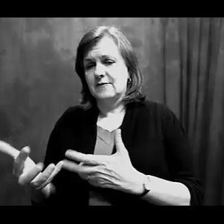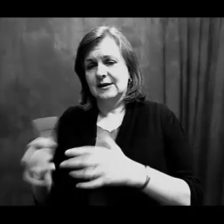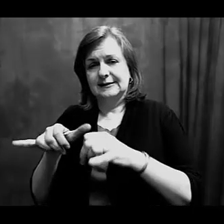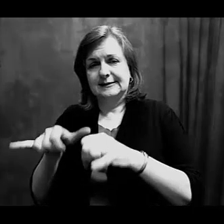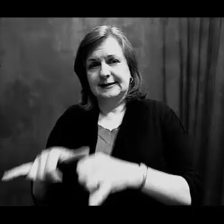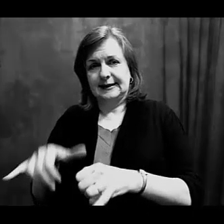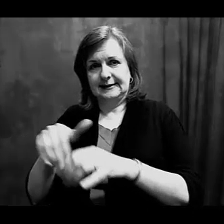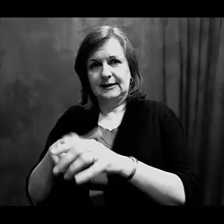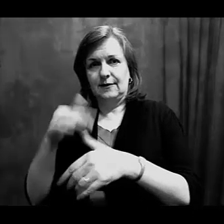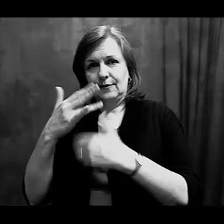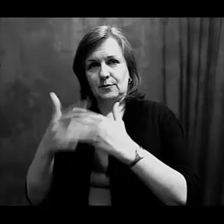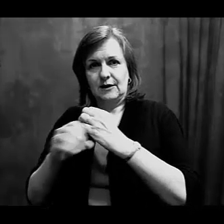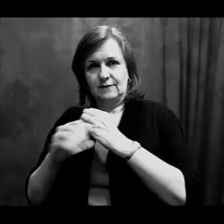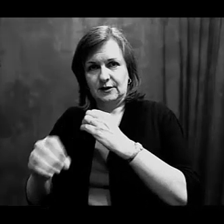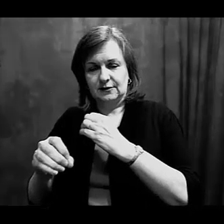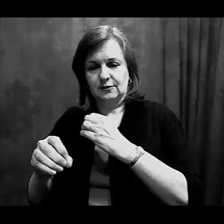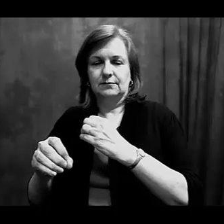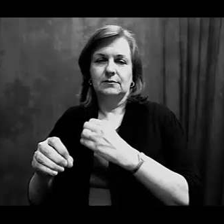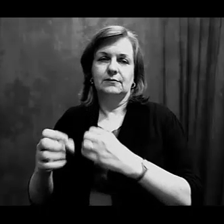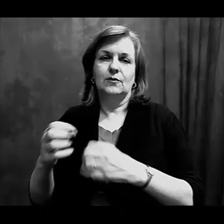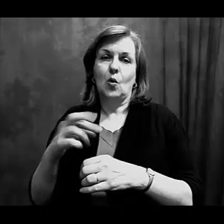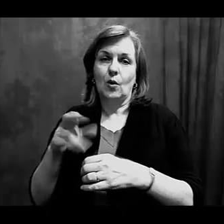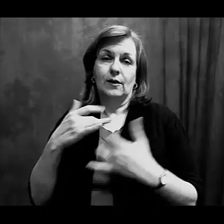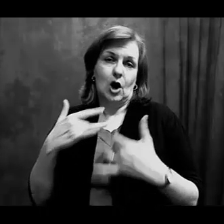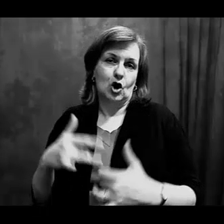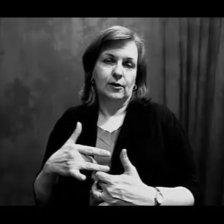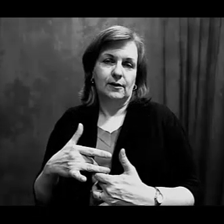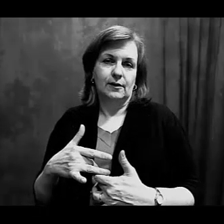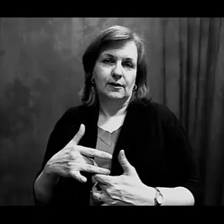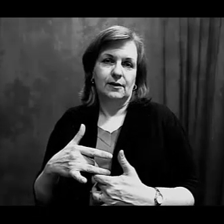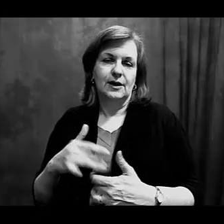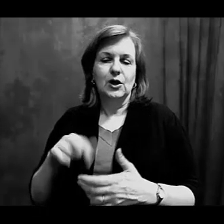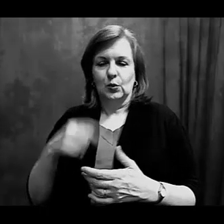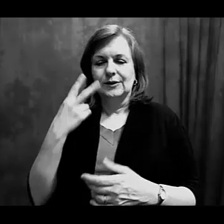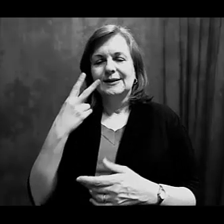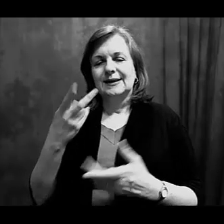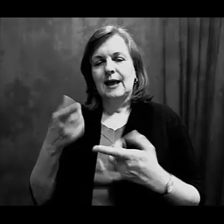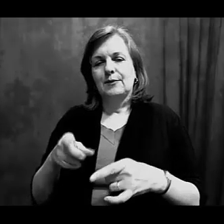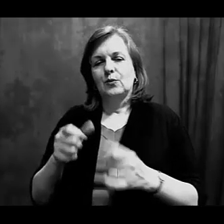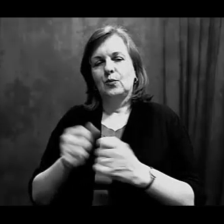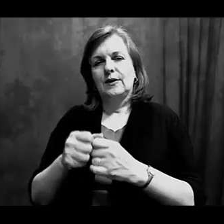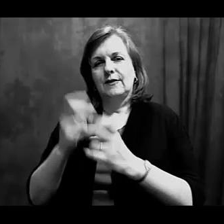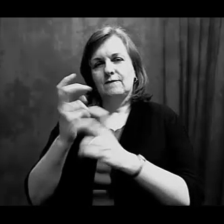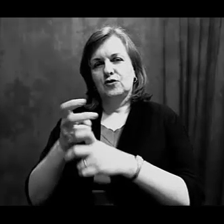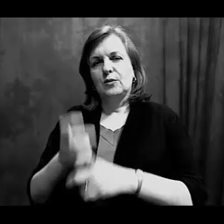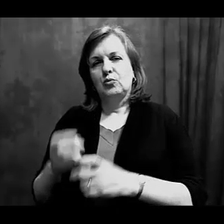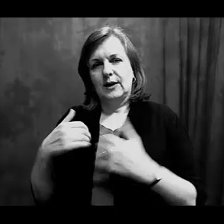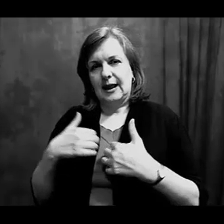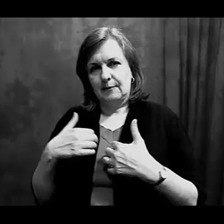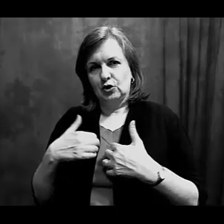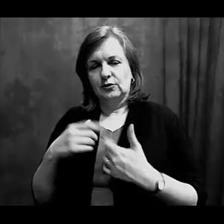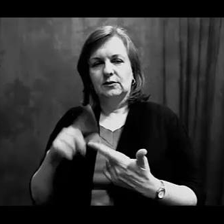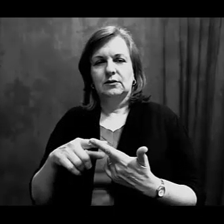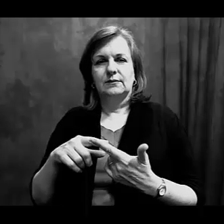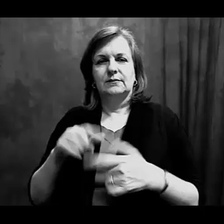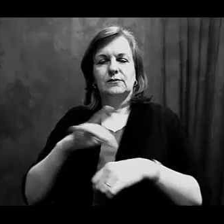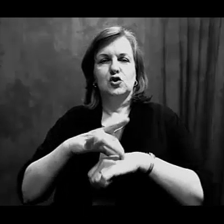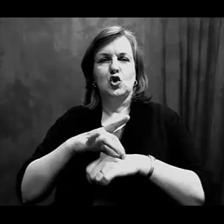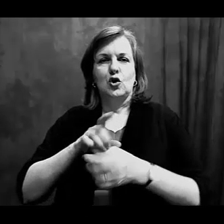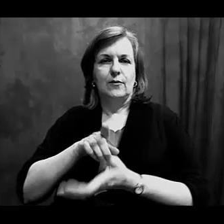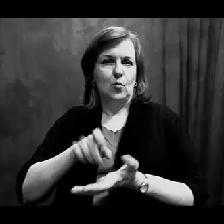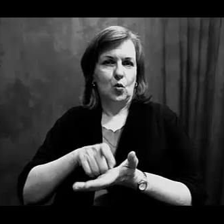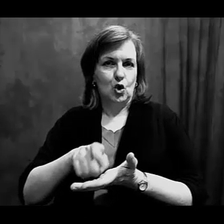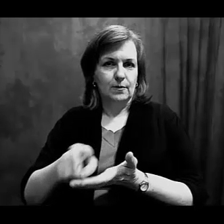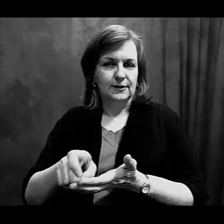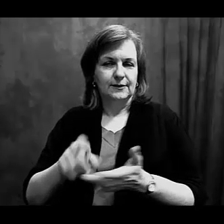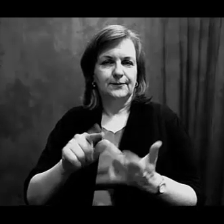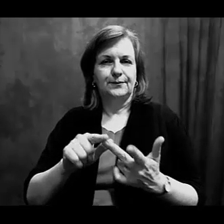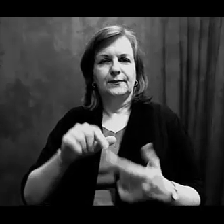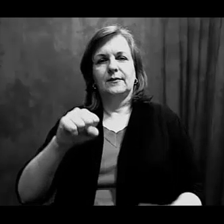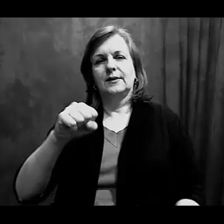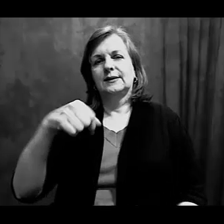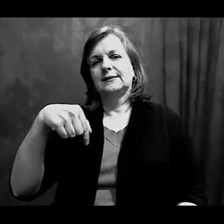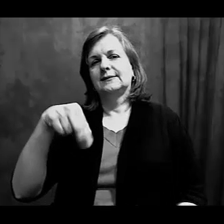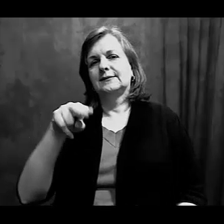is maintained in blood vessels in your heart and so on and this is most common in vertebrates - earthworms